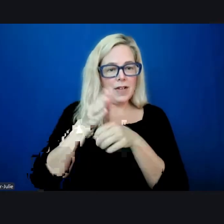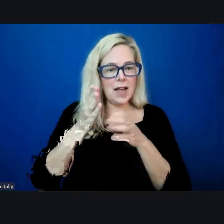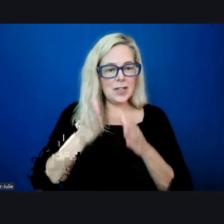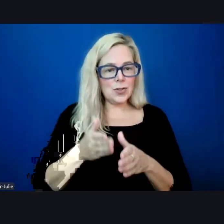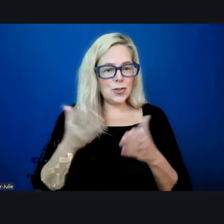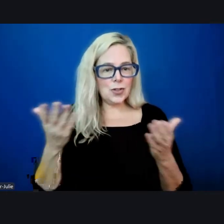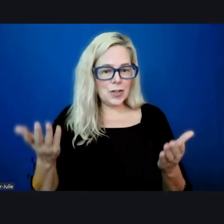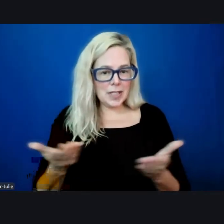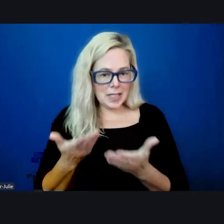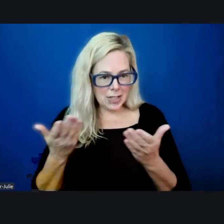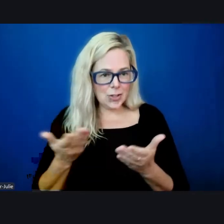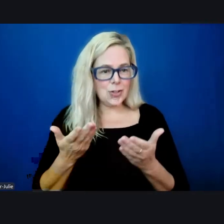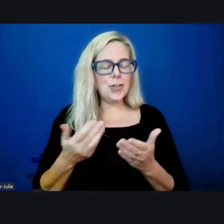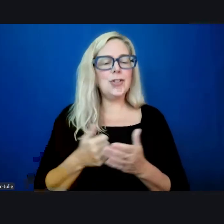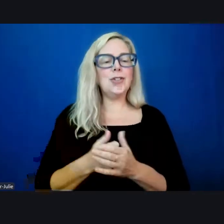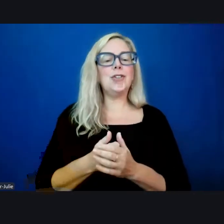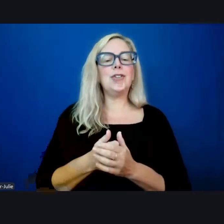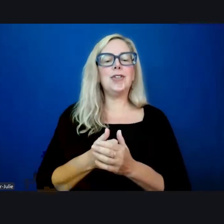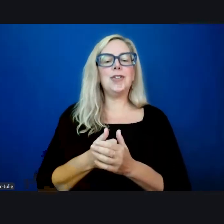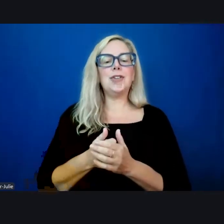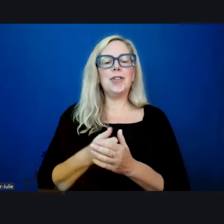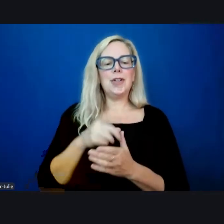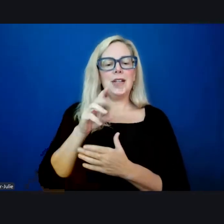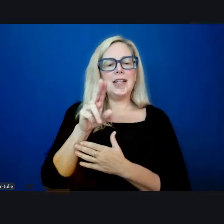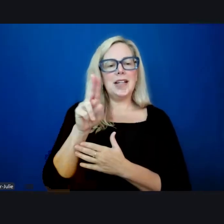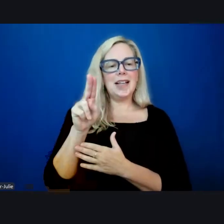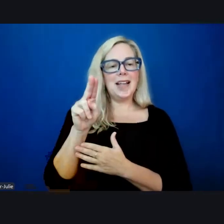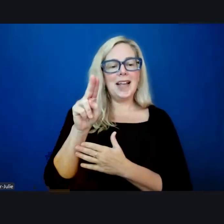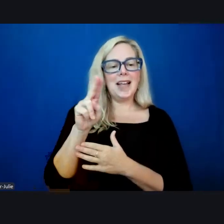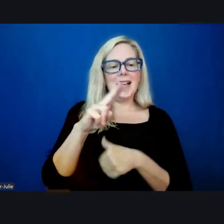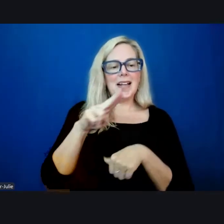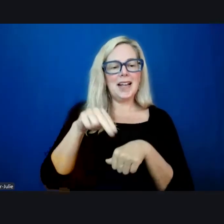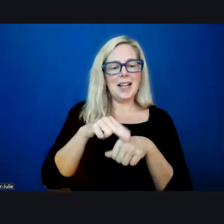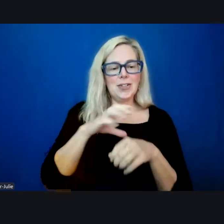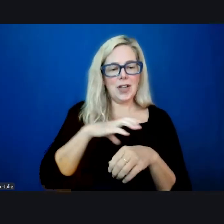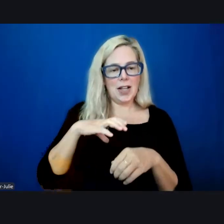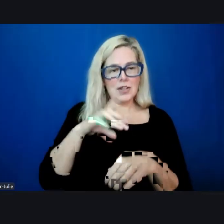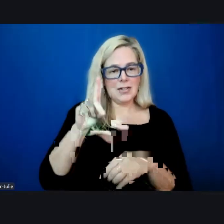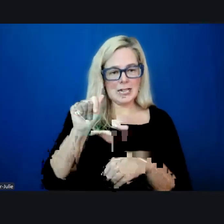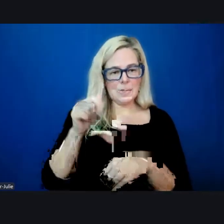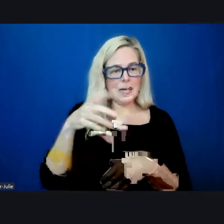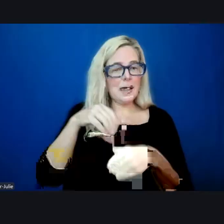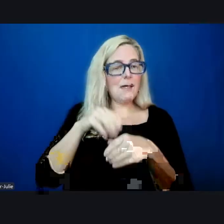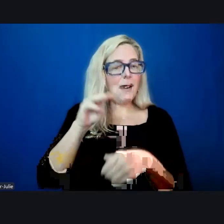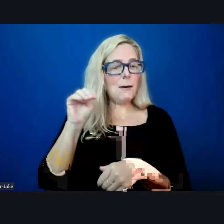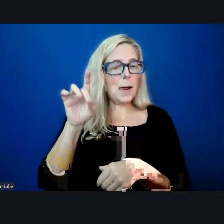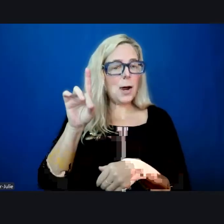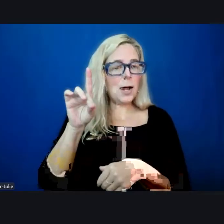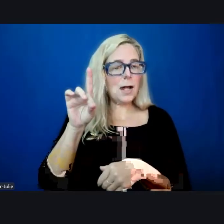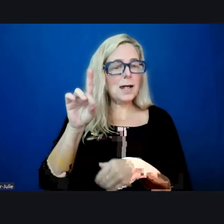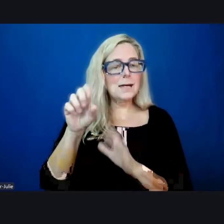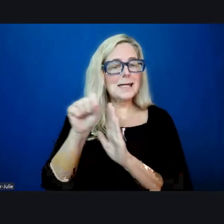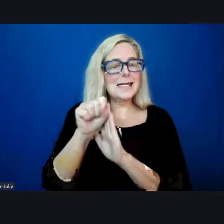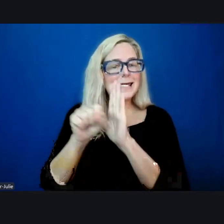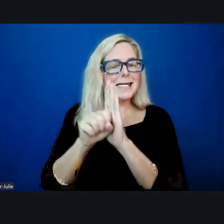agency. He is a member of the Maryland State Bar. His work at the National Council on Disability